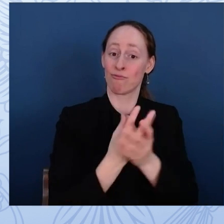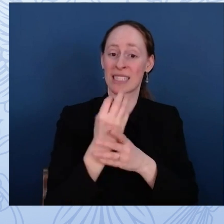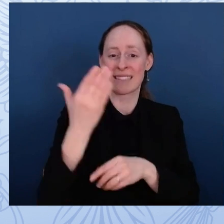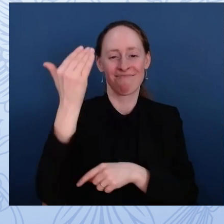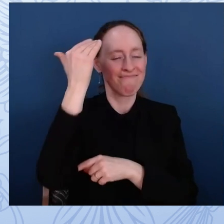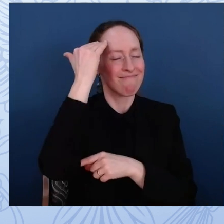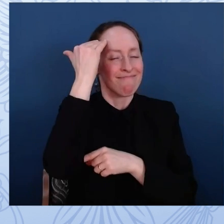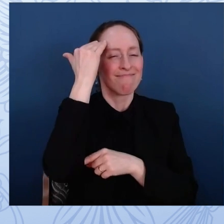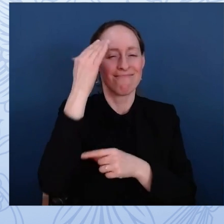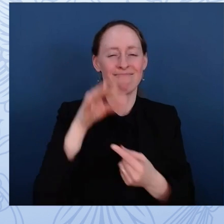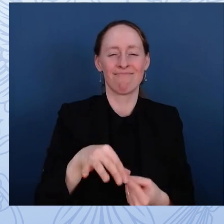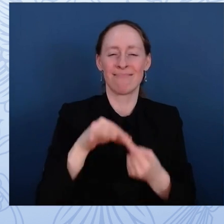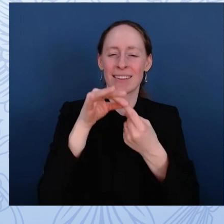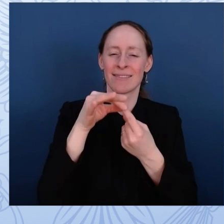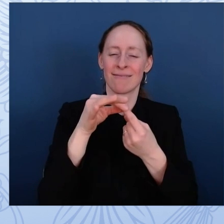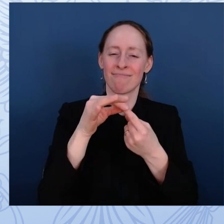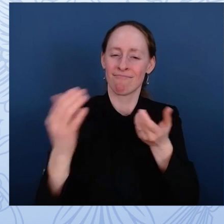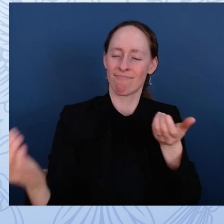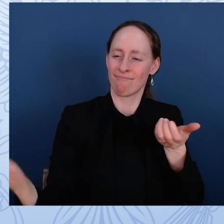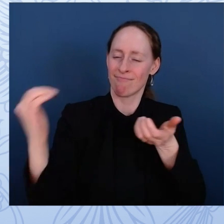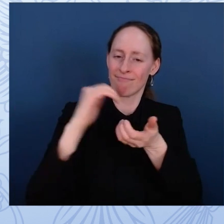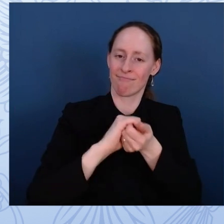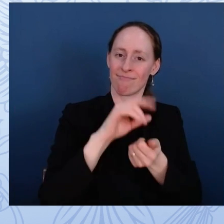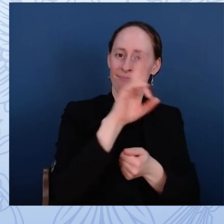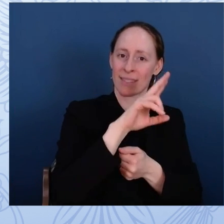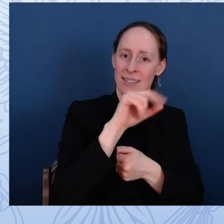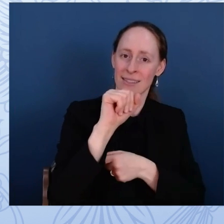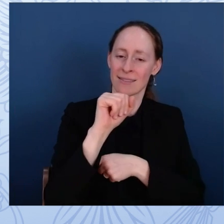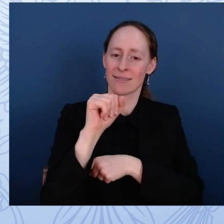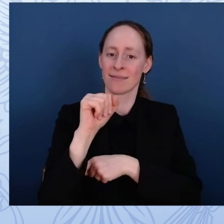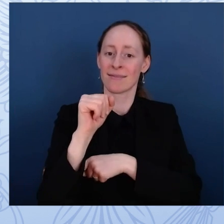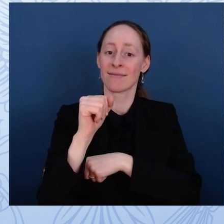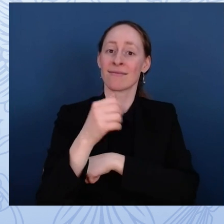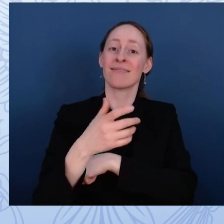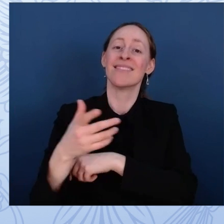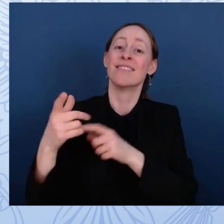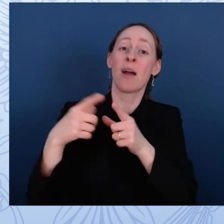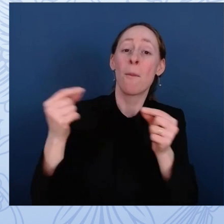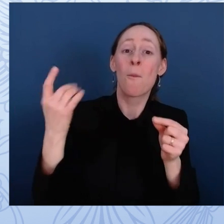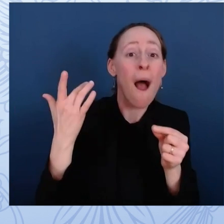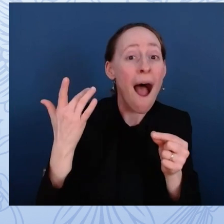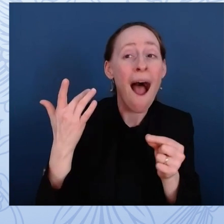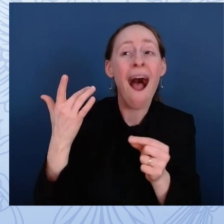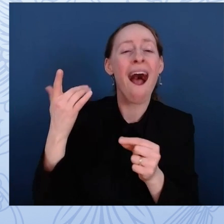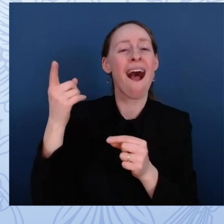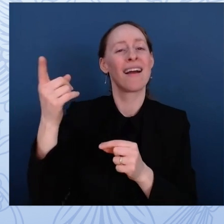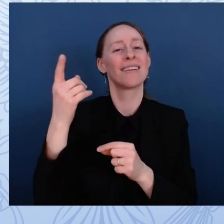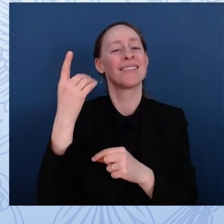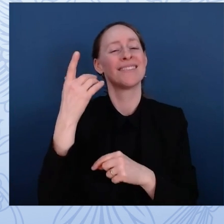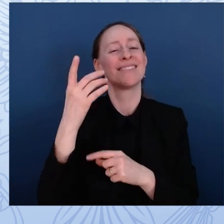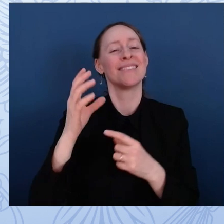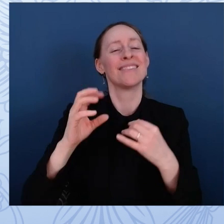Cherry blossoms burst into bloom, their pink and white blossoms filling the air and blanketing the streets,